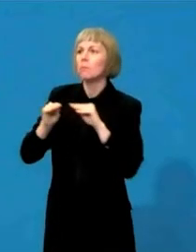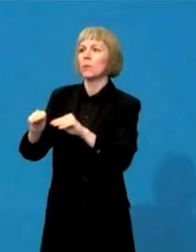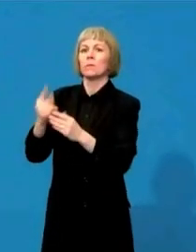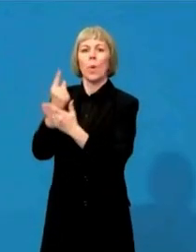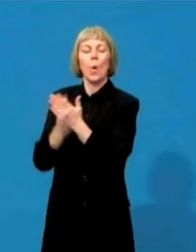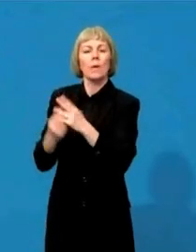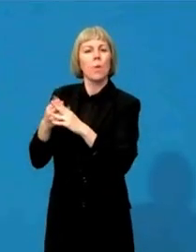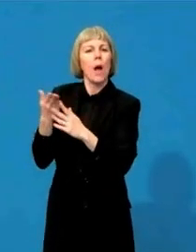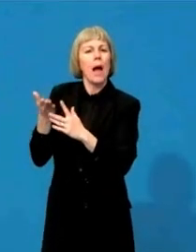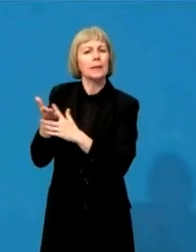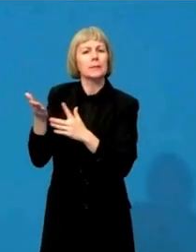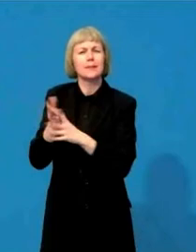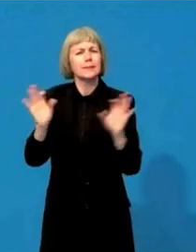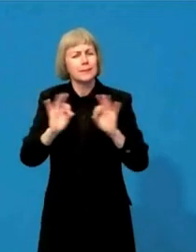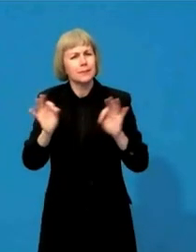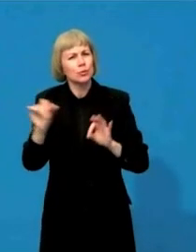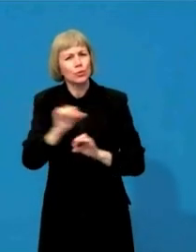I would have - and we're on the highway.